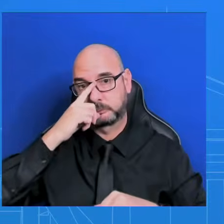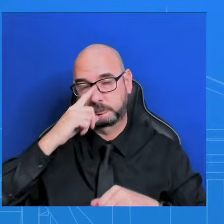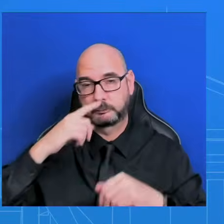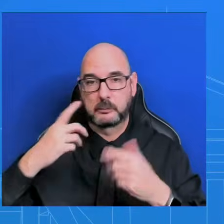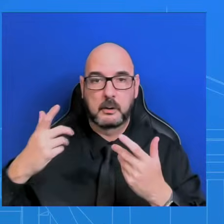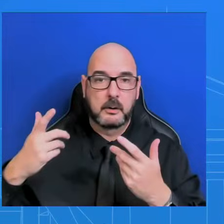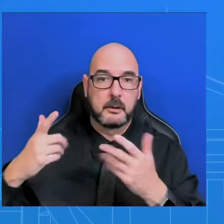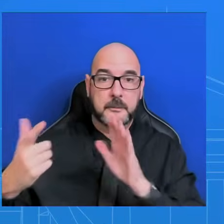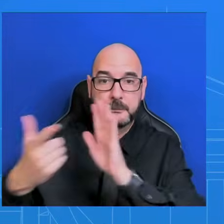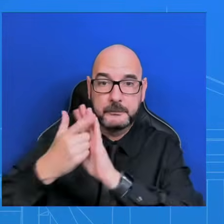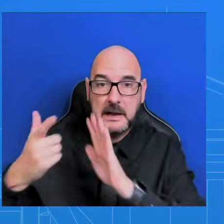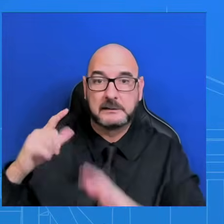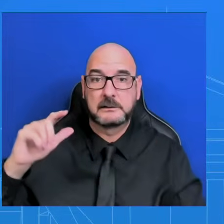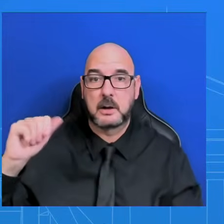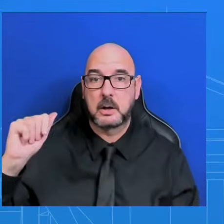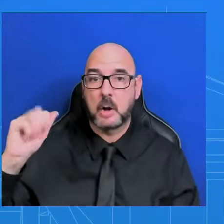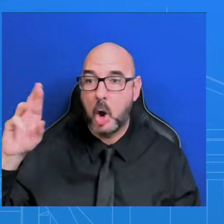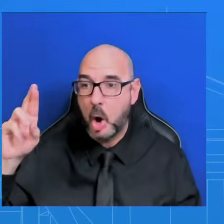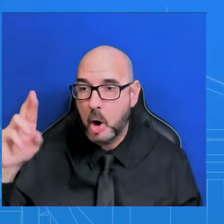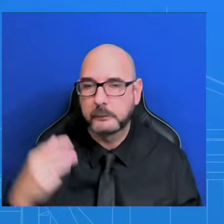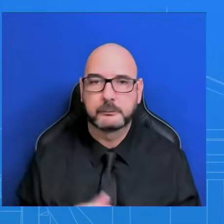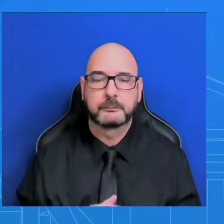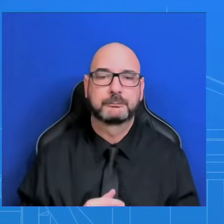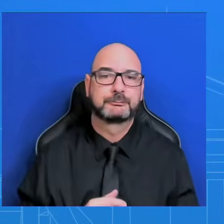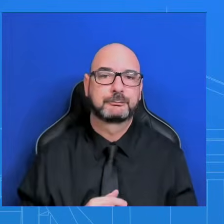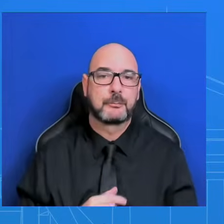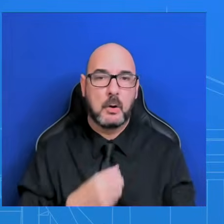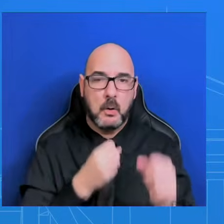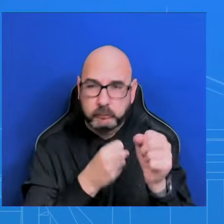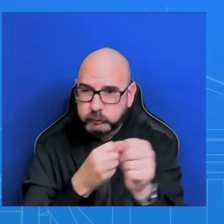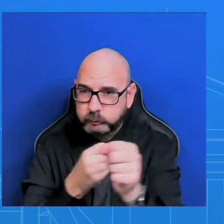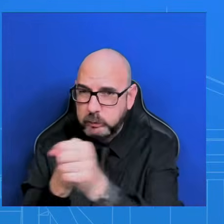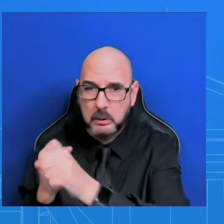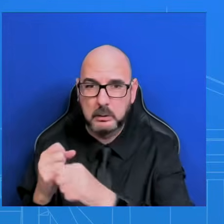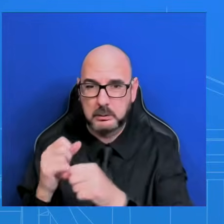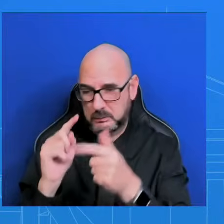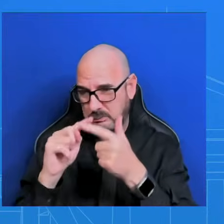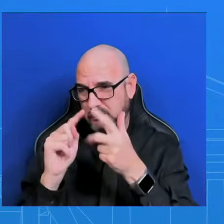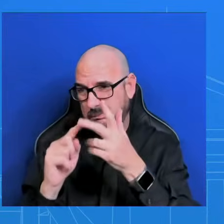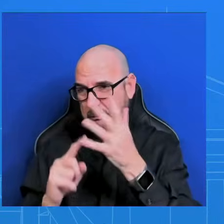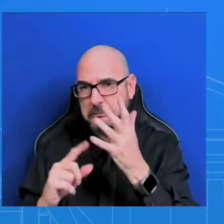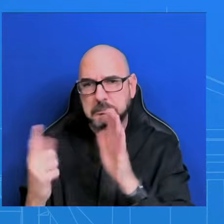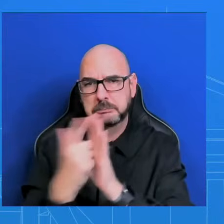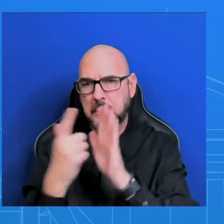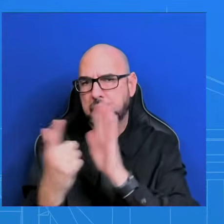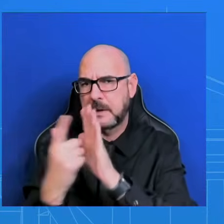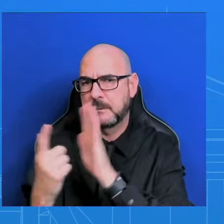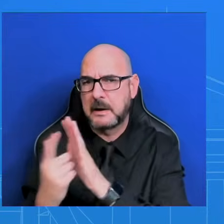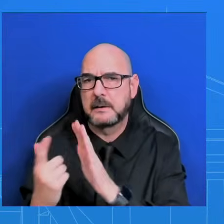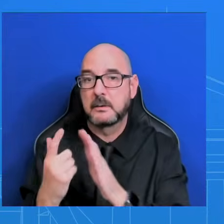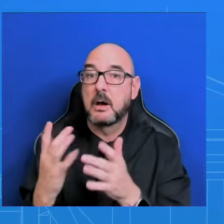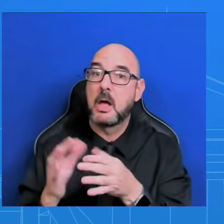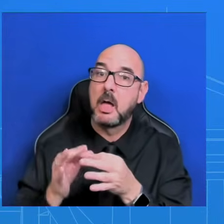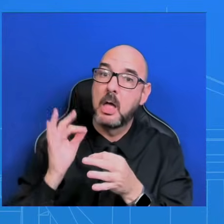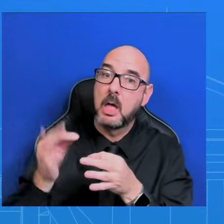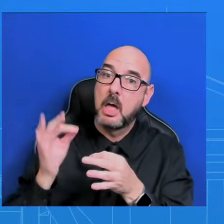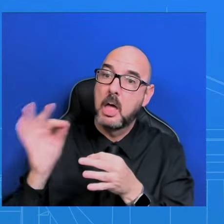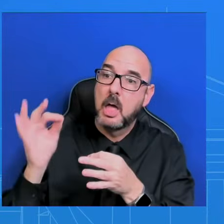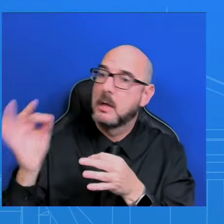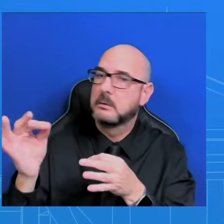And this -- these actions can't wait. These actions can't wait. And so, I just wanted to lay that out because that report was --